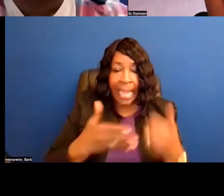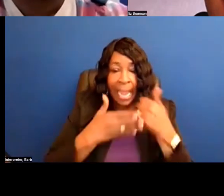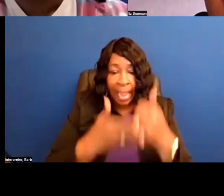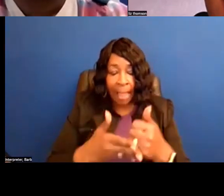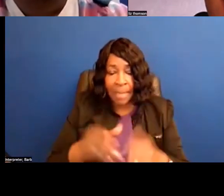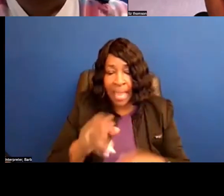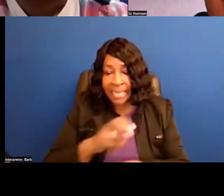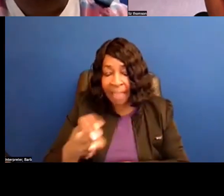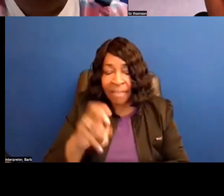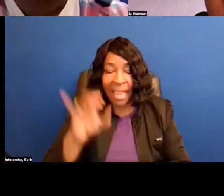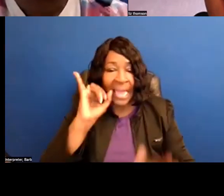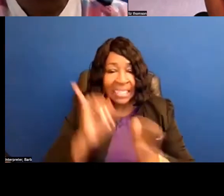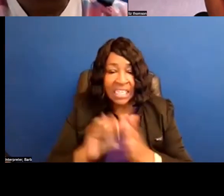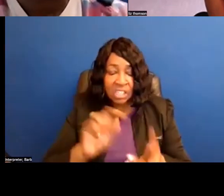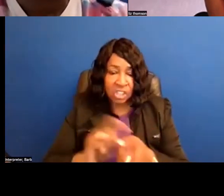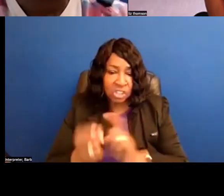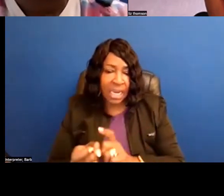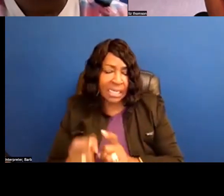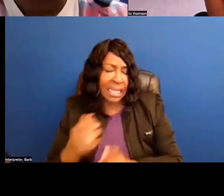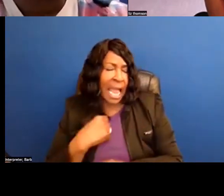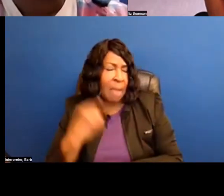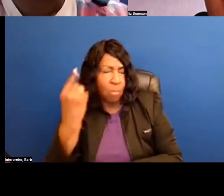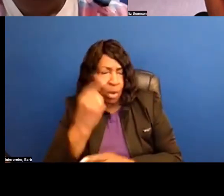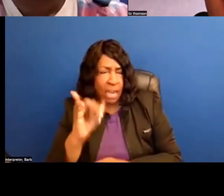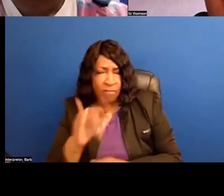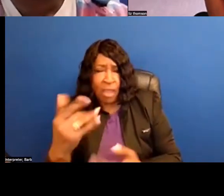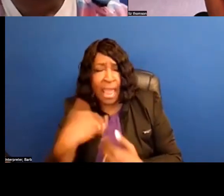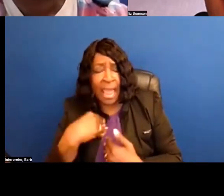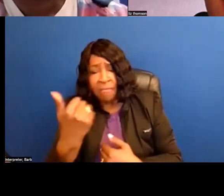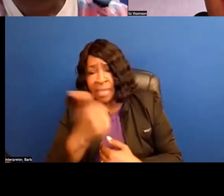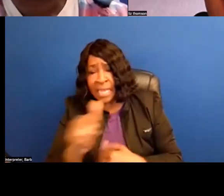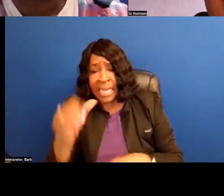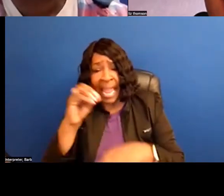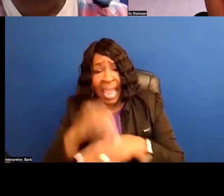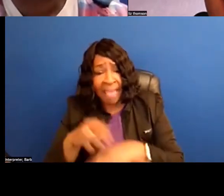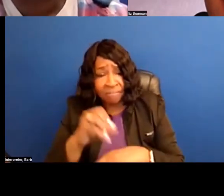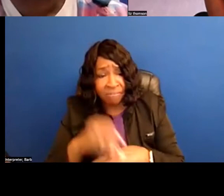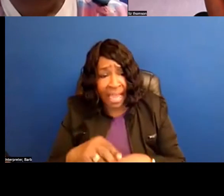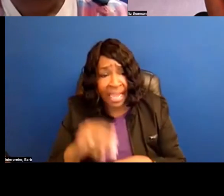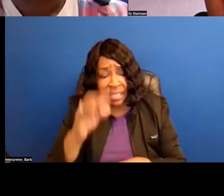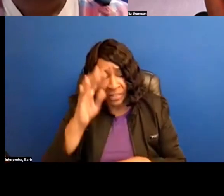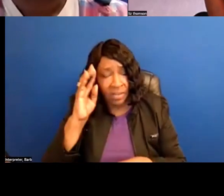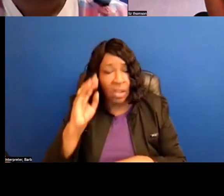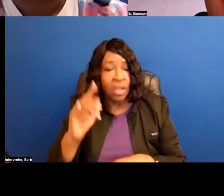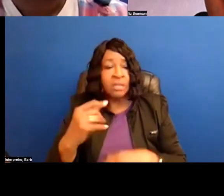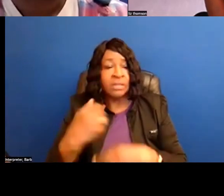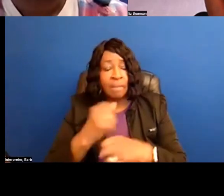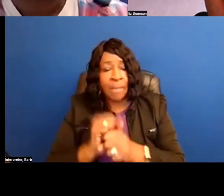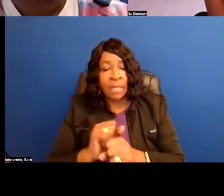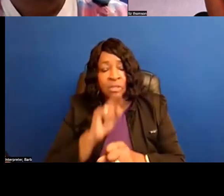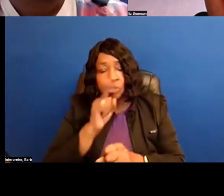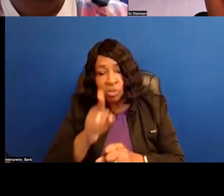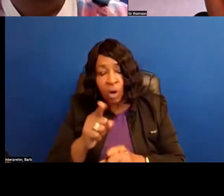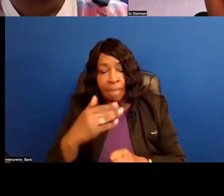I'm wondering if you have any tips and/or advice for making sure my research is relevant or useful for the future study